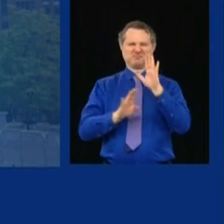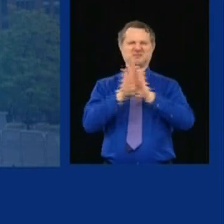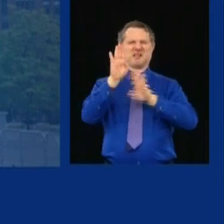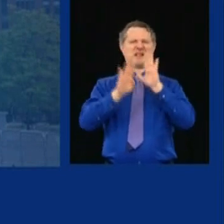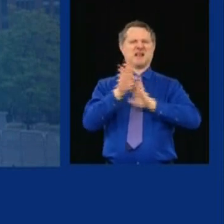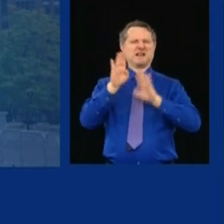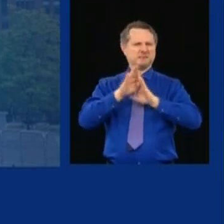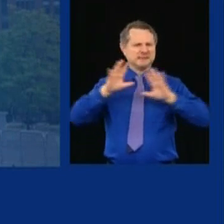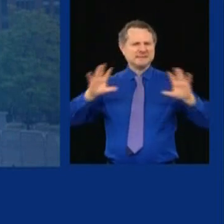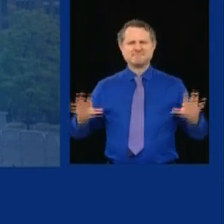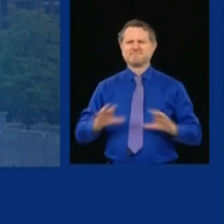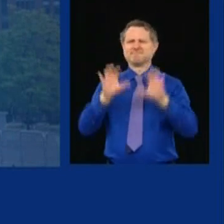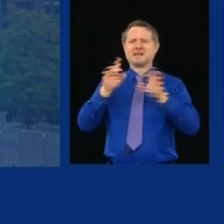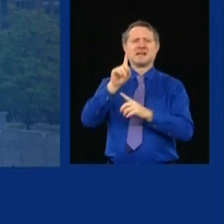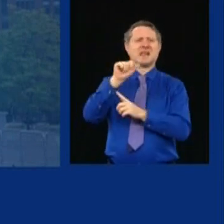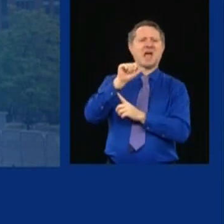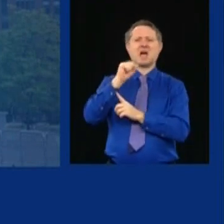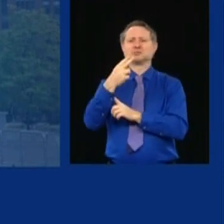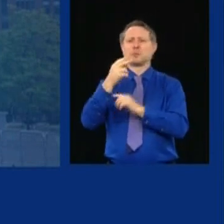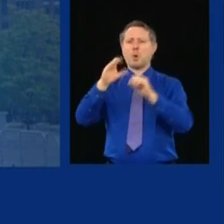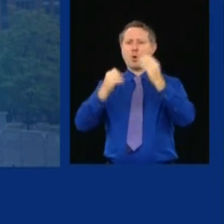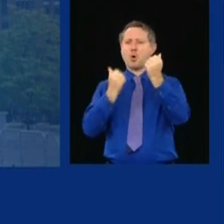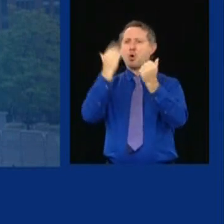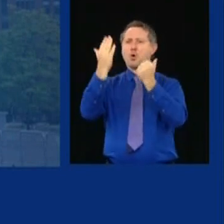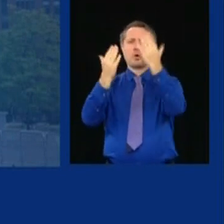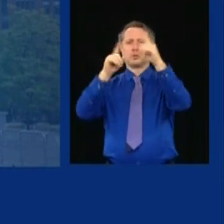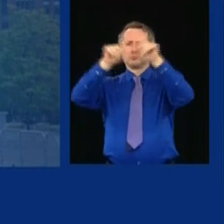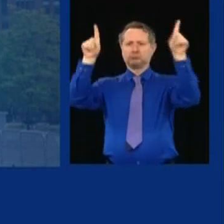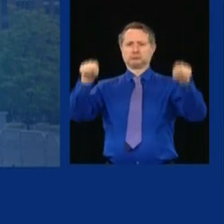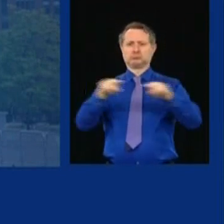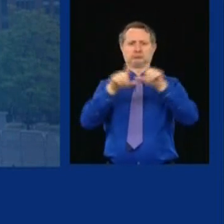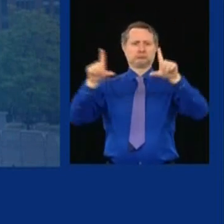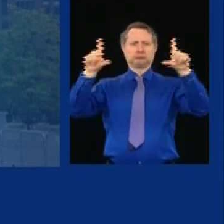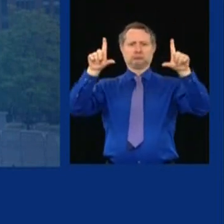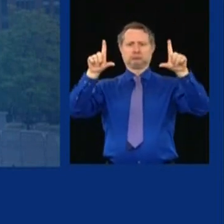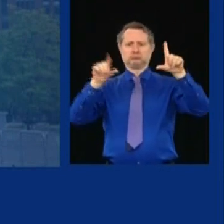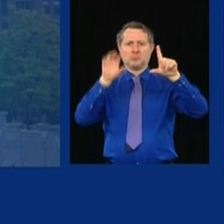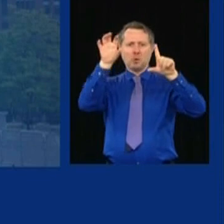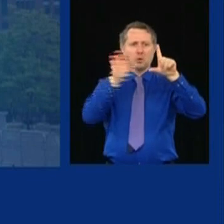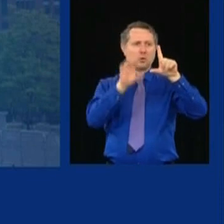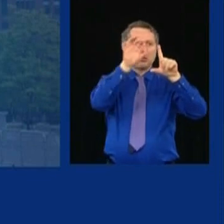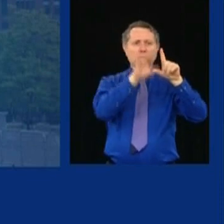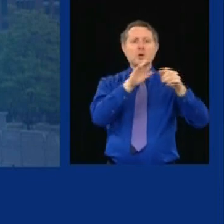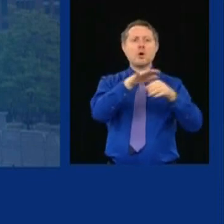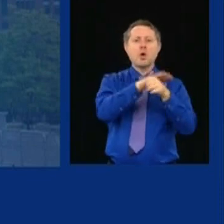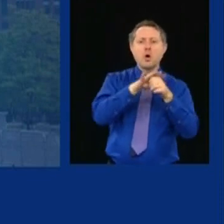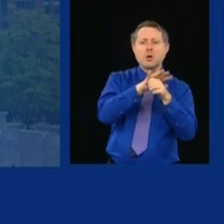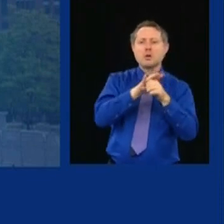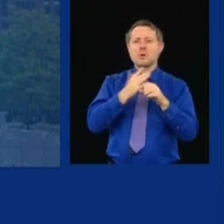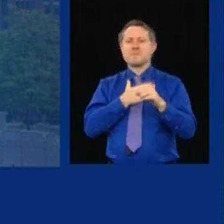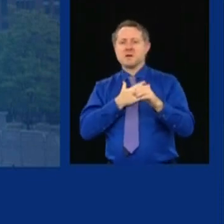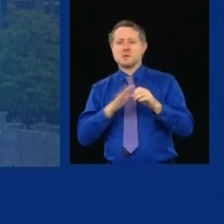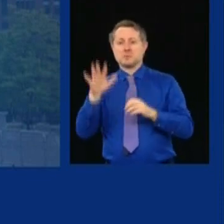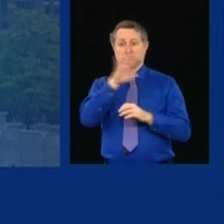THE STATE HAS DEVELOPED A VERY ELABORATE DASHBOARD OF RELEVANT LOCAL INFORMATION. THEY TOLD ME THEY WERE DESIGNING